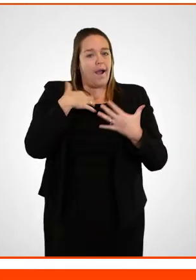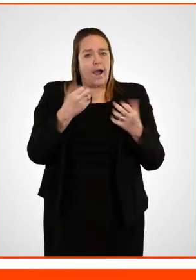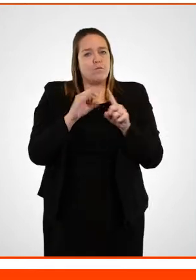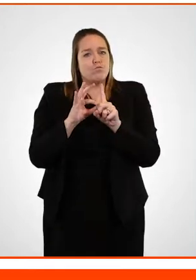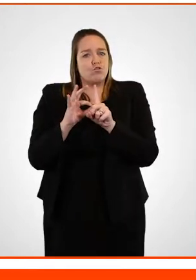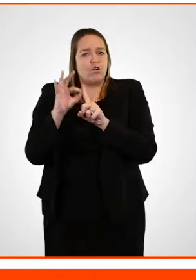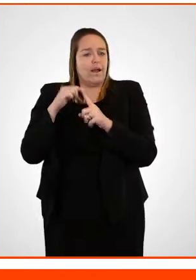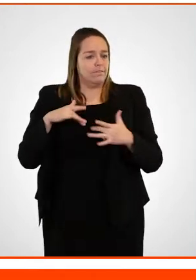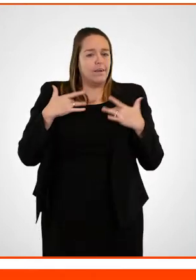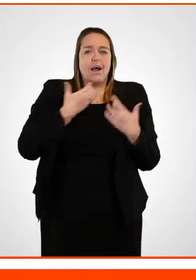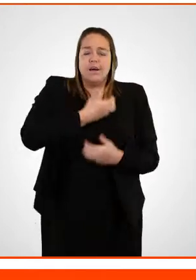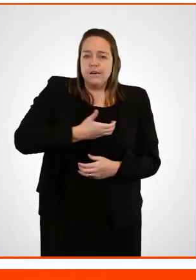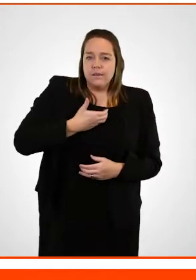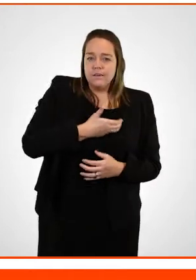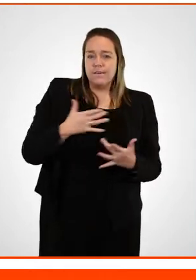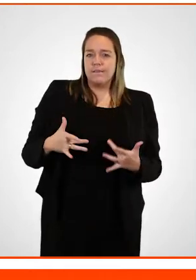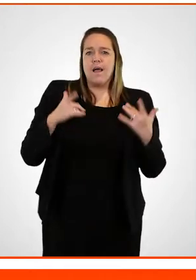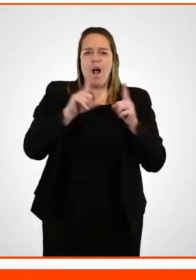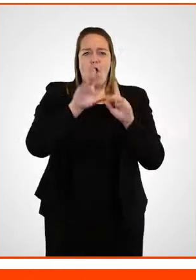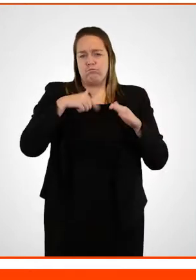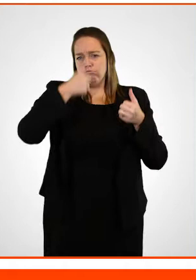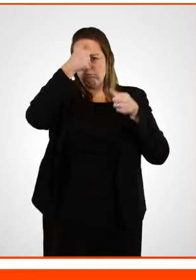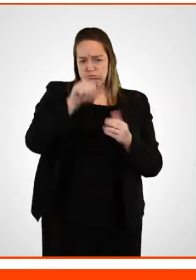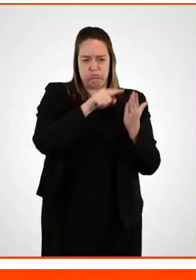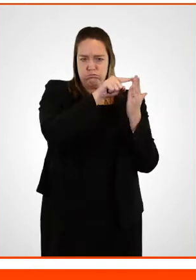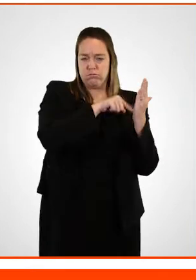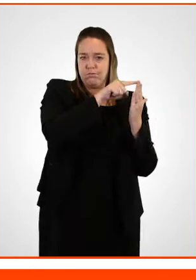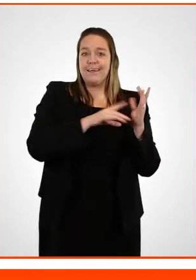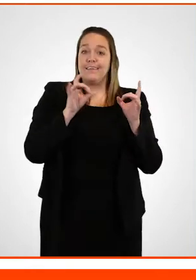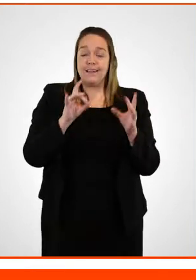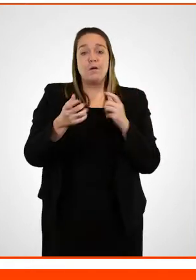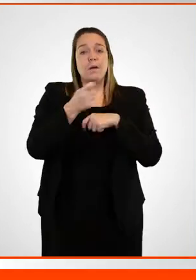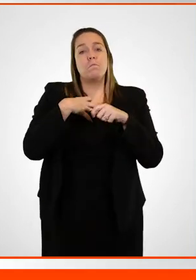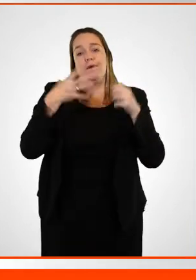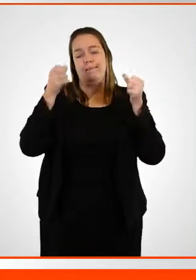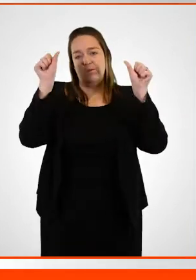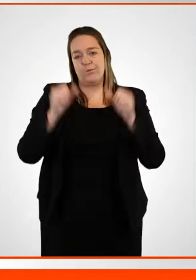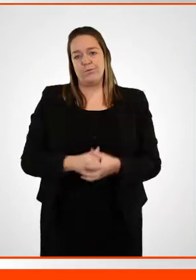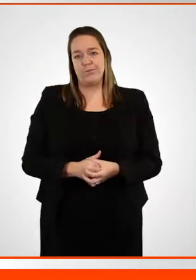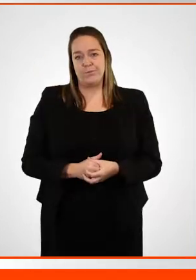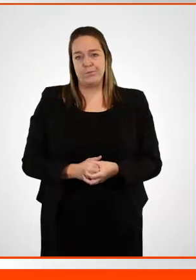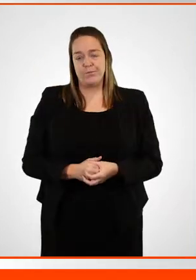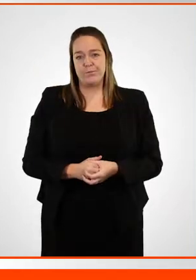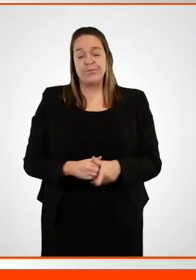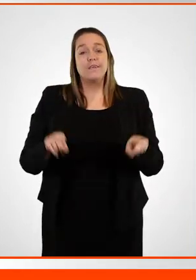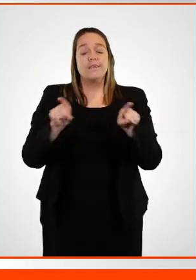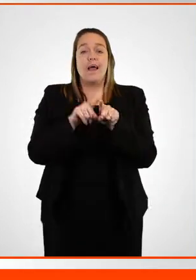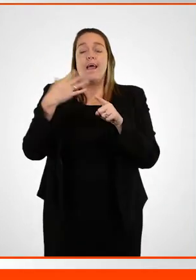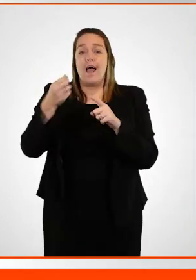they're feeling comfortable, they're feeling like they know this and then they start succeeding. We can also use an intervention called partner reading,